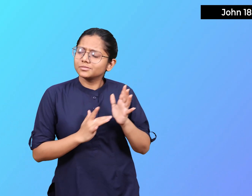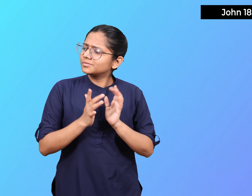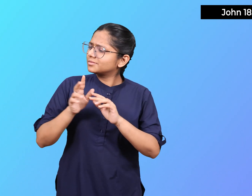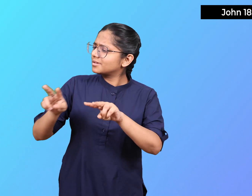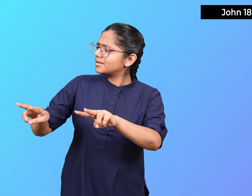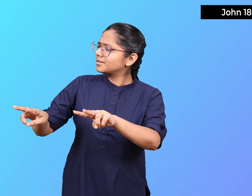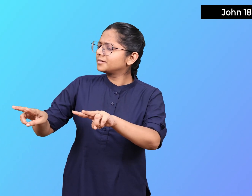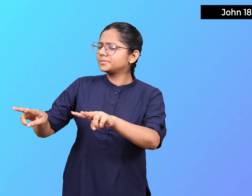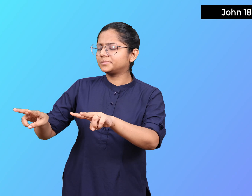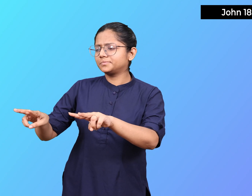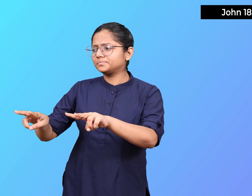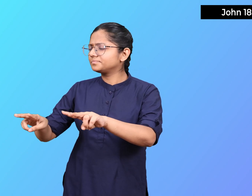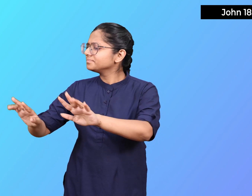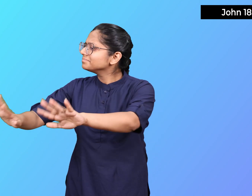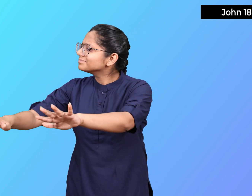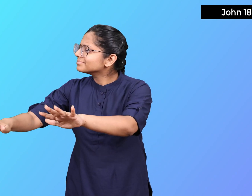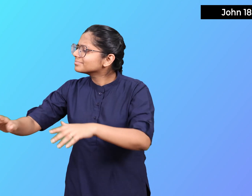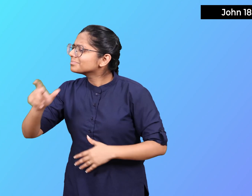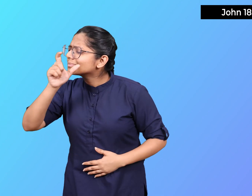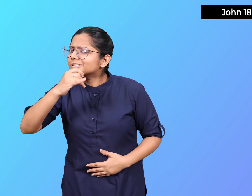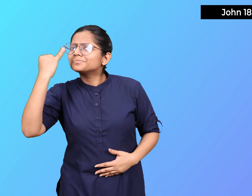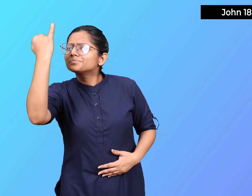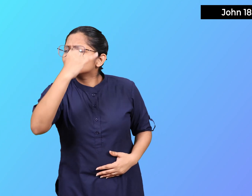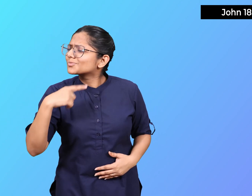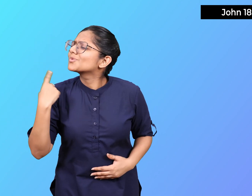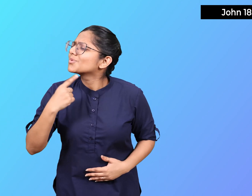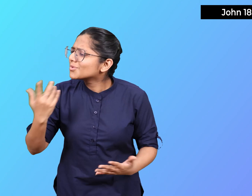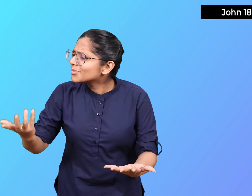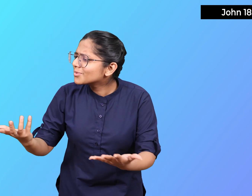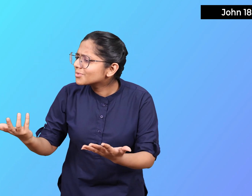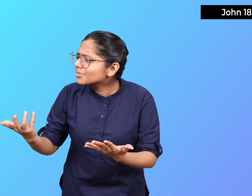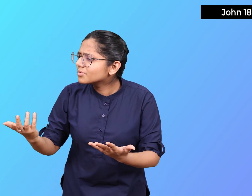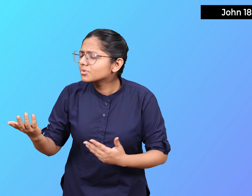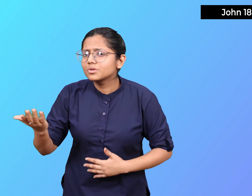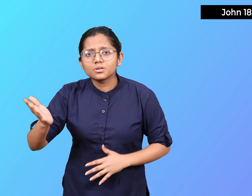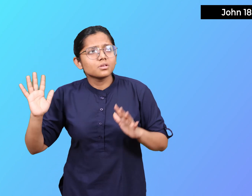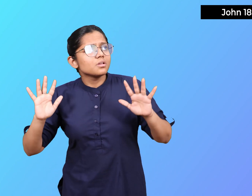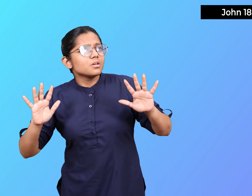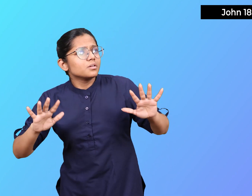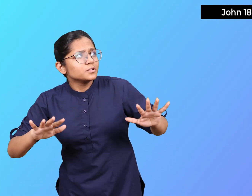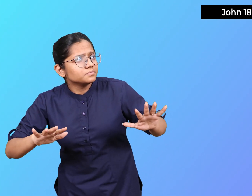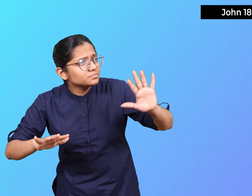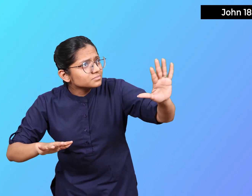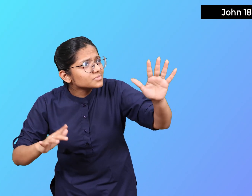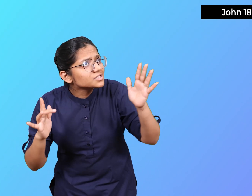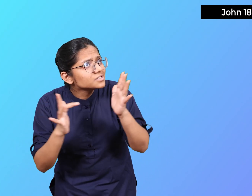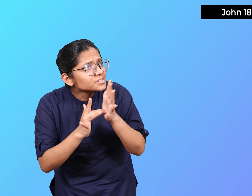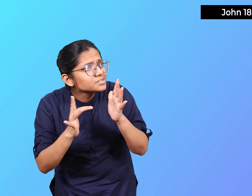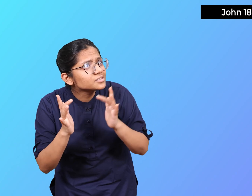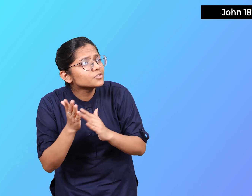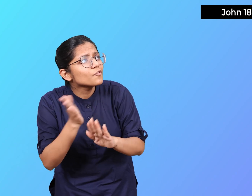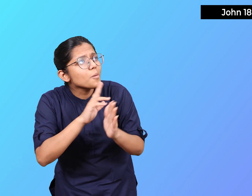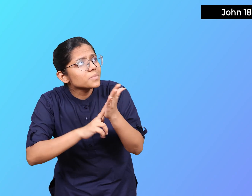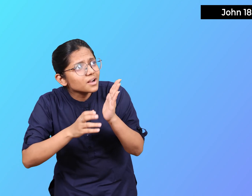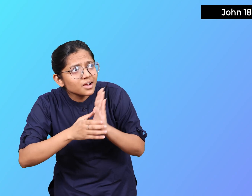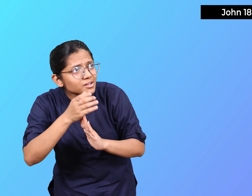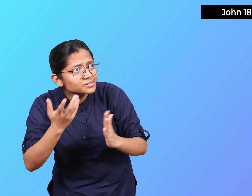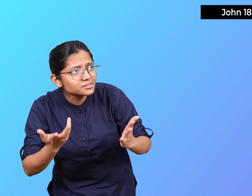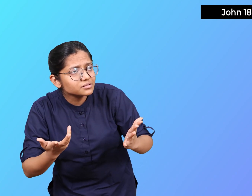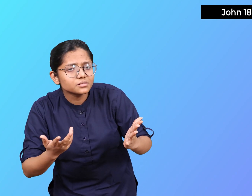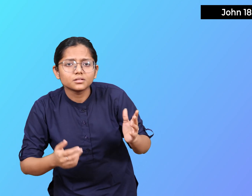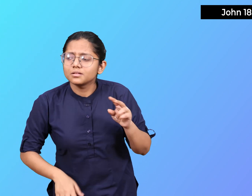He asked them again, “Who are you looking for?” They said, “Jesus from Nazareth.”